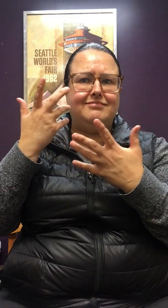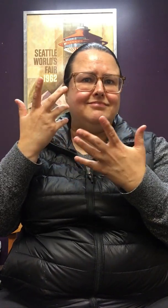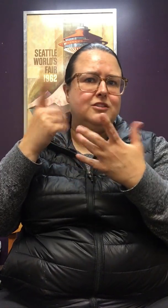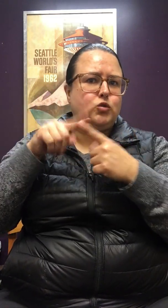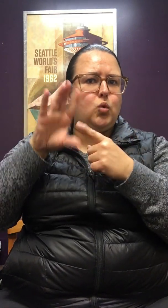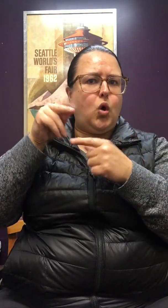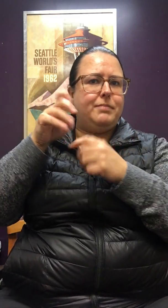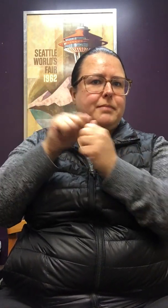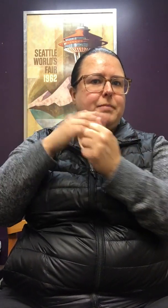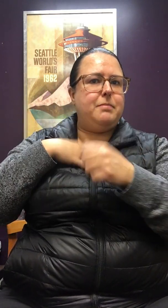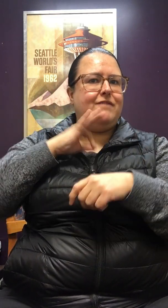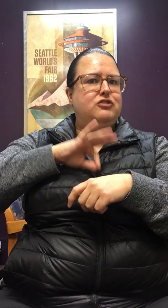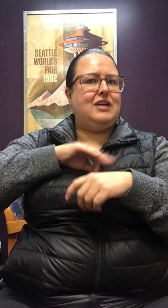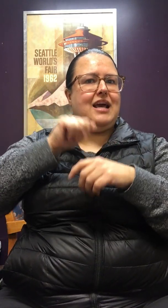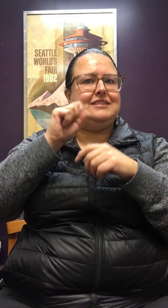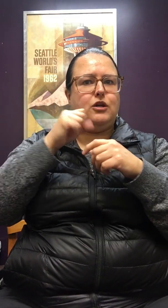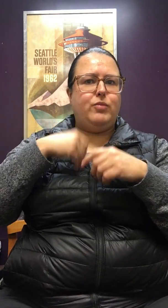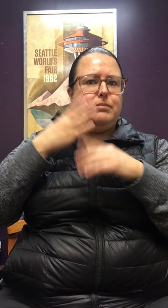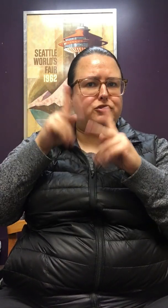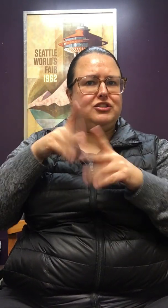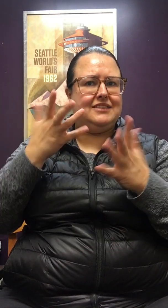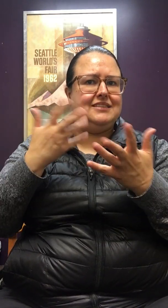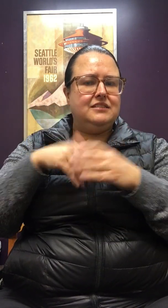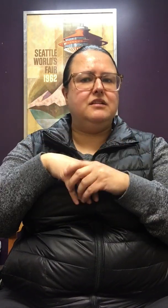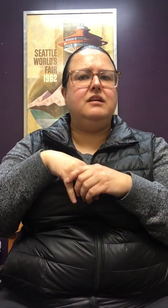when I need help coping with my privilege as a white person